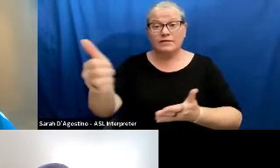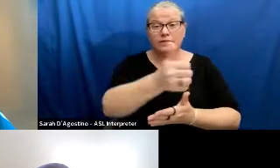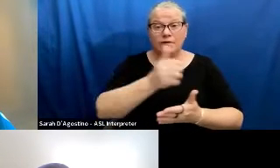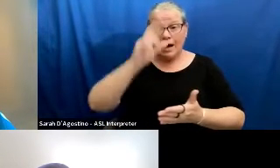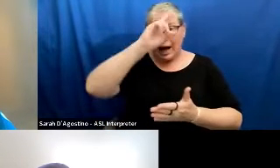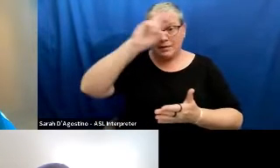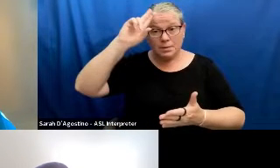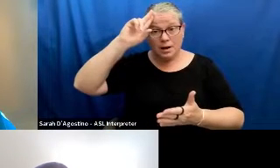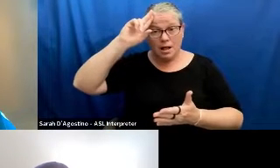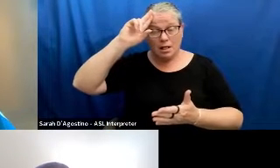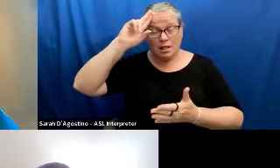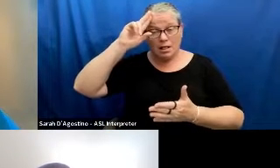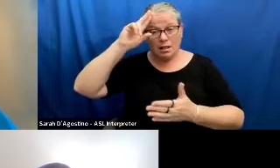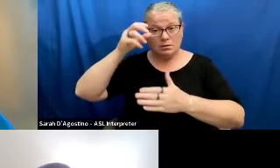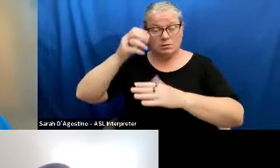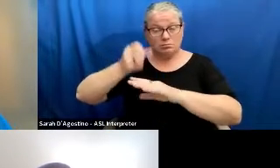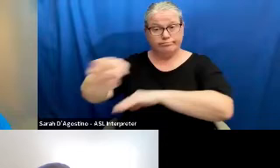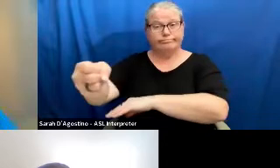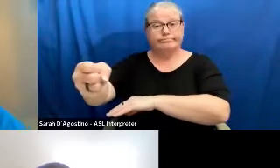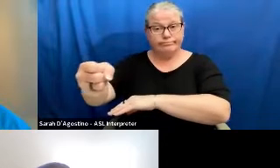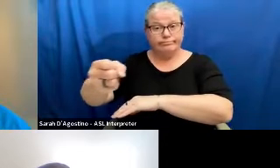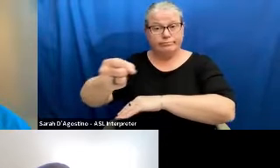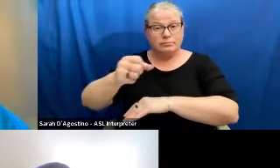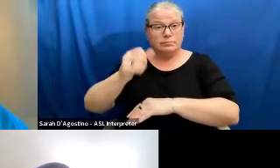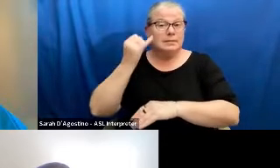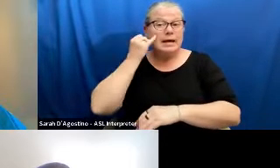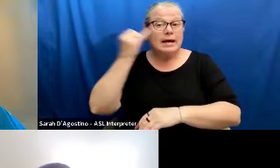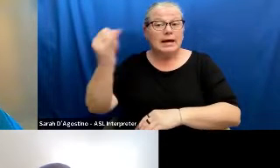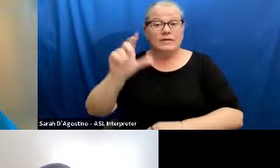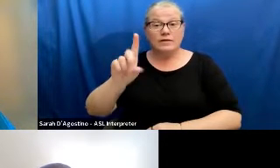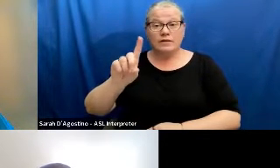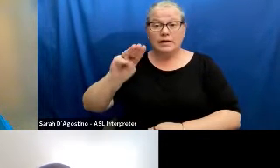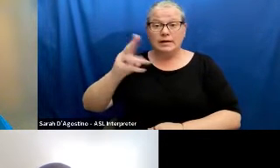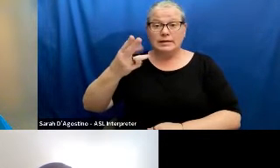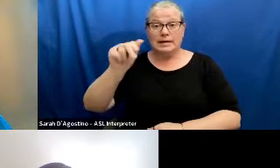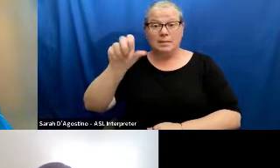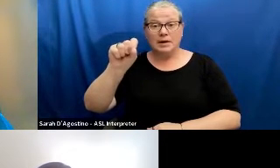you know demas being in a demon state-operated psychiatric hospital